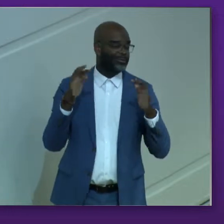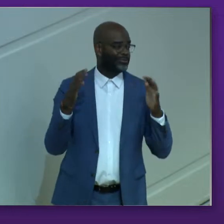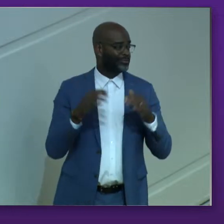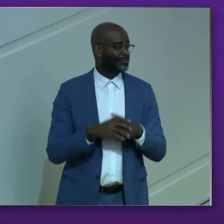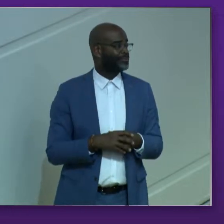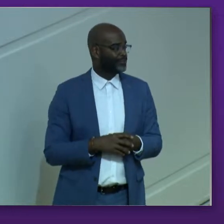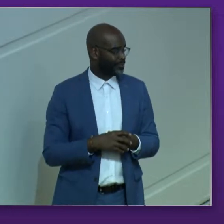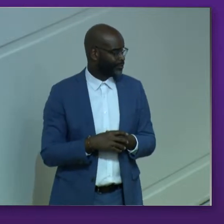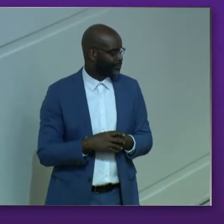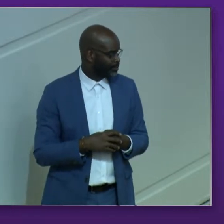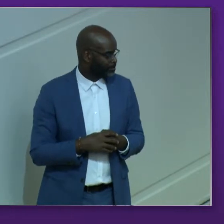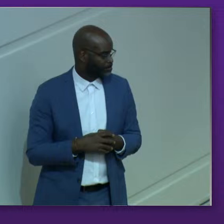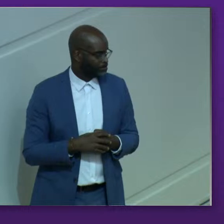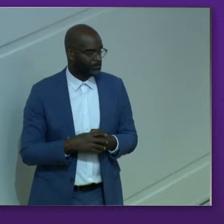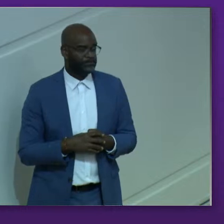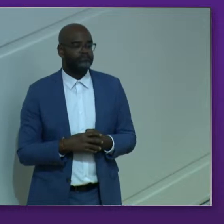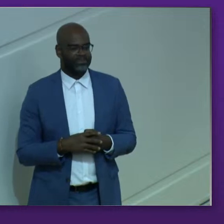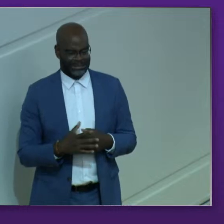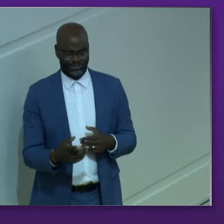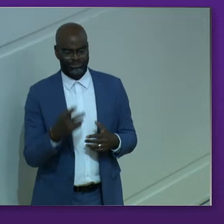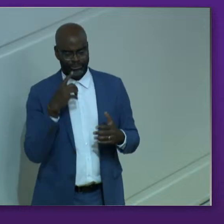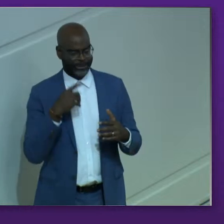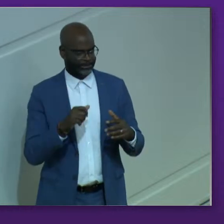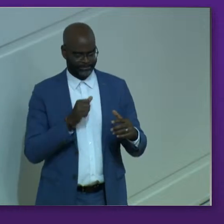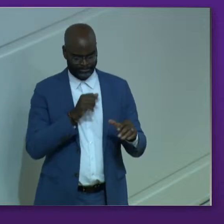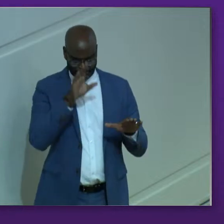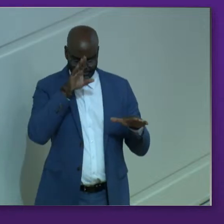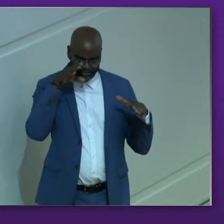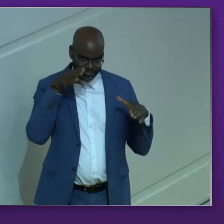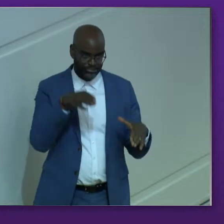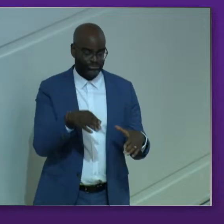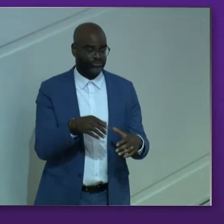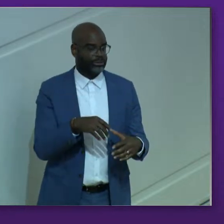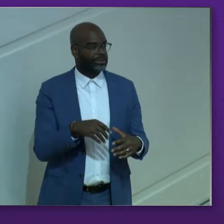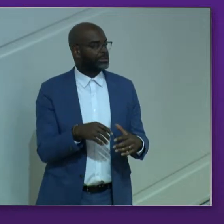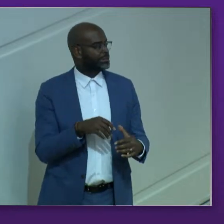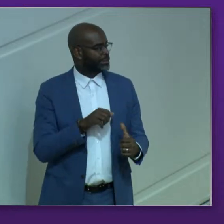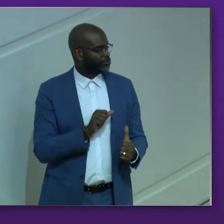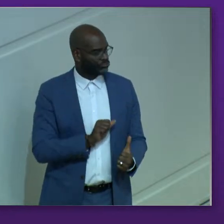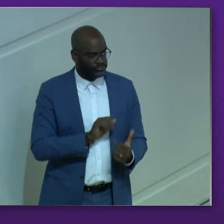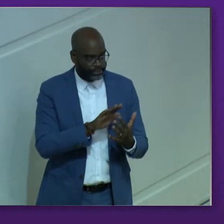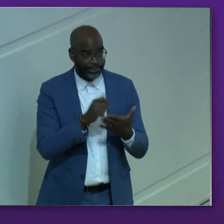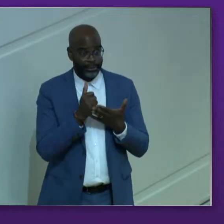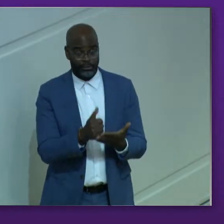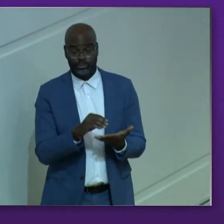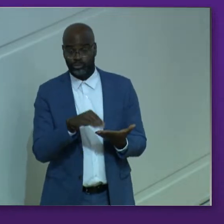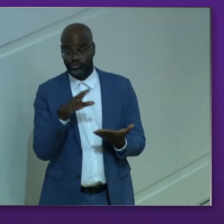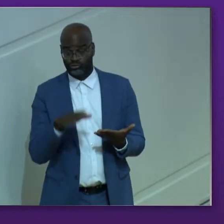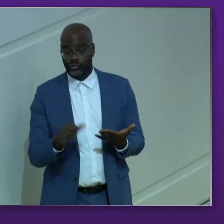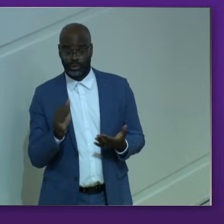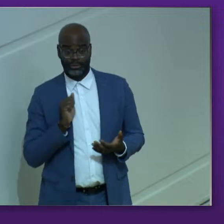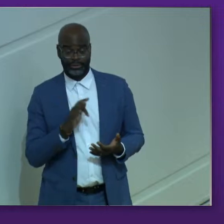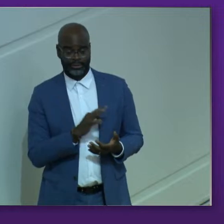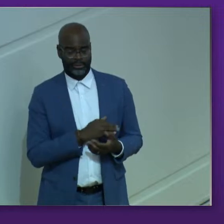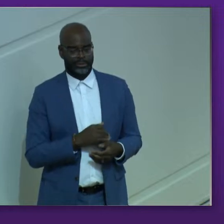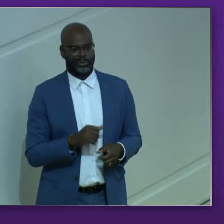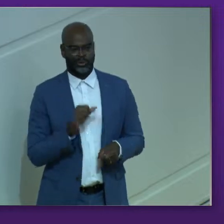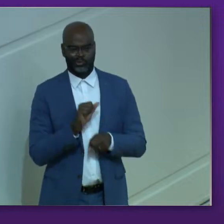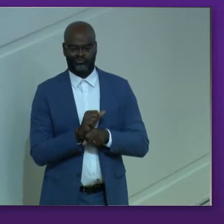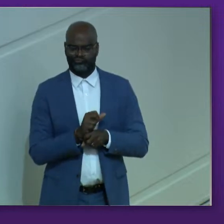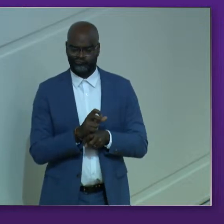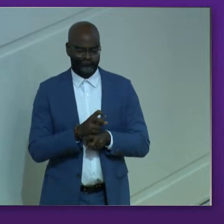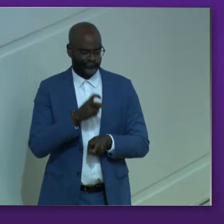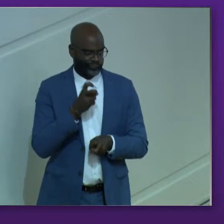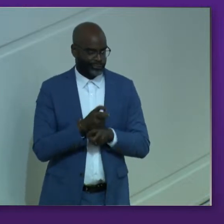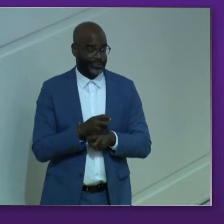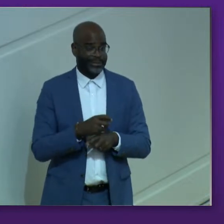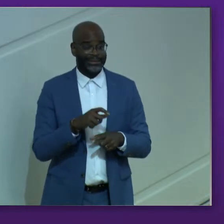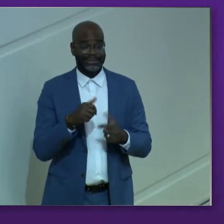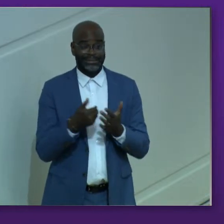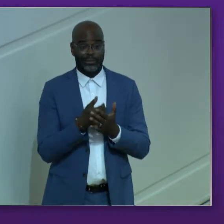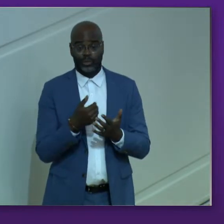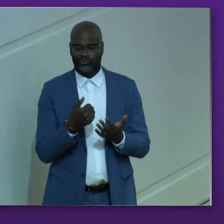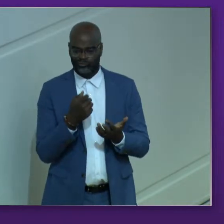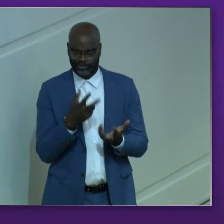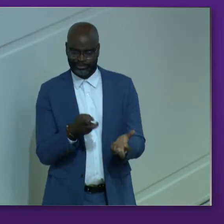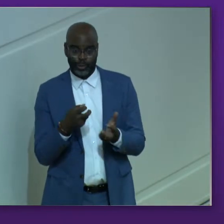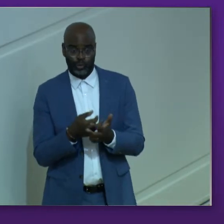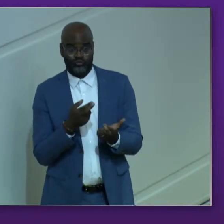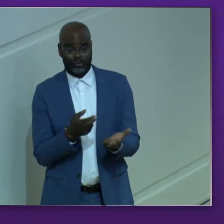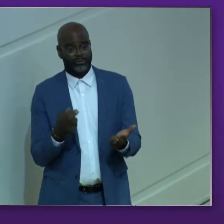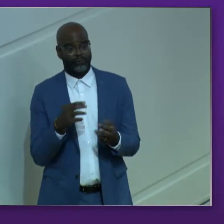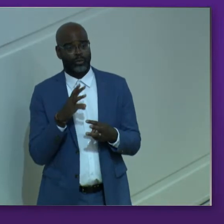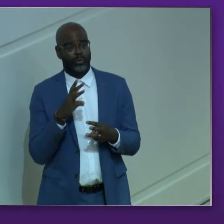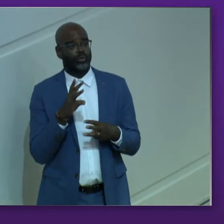DEMONSTRATED AN UNWAVERING